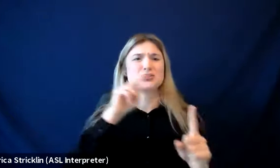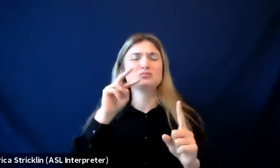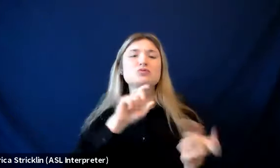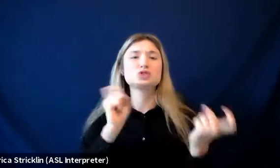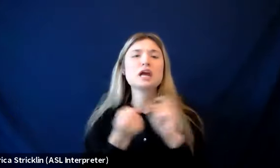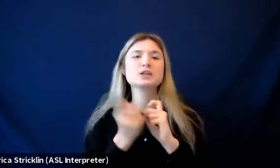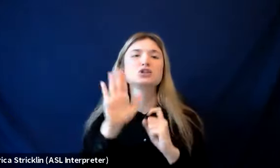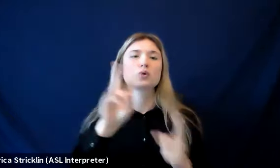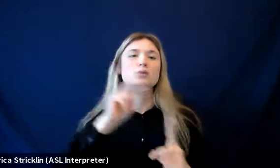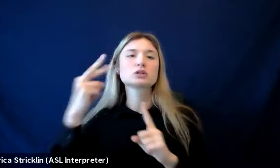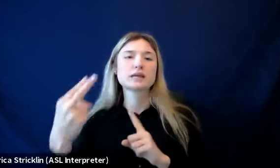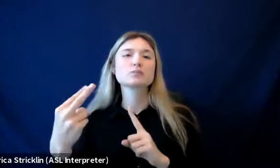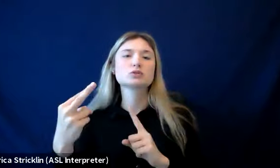you know, so that's why I was a green.